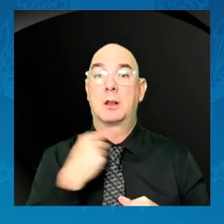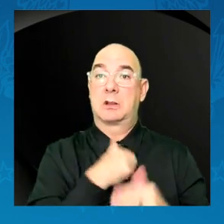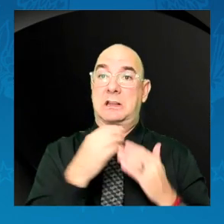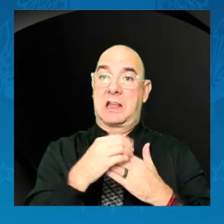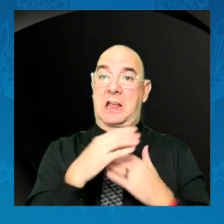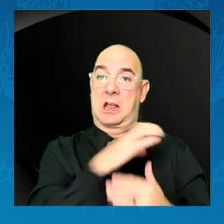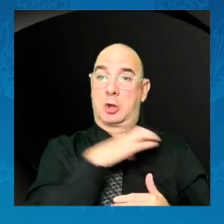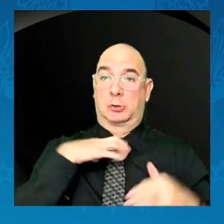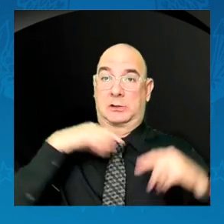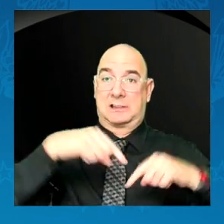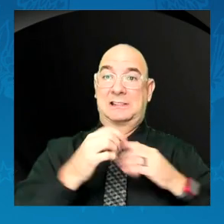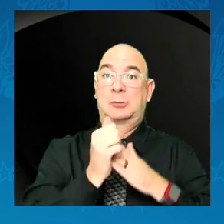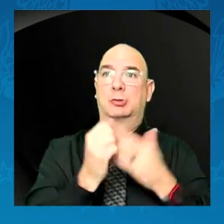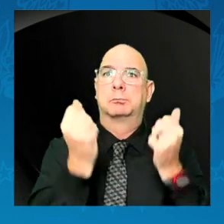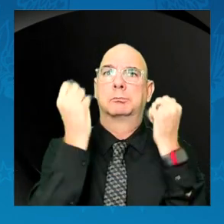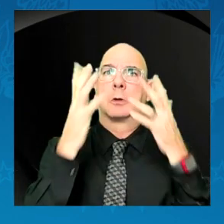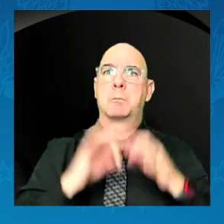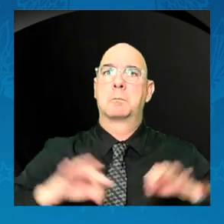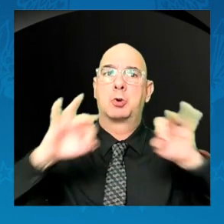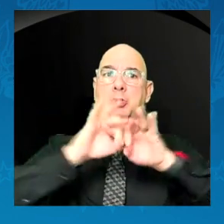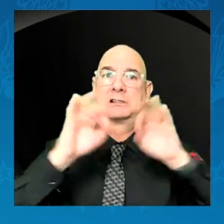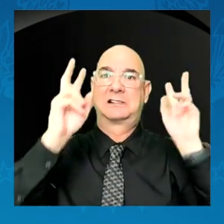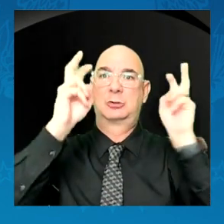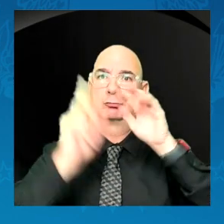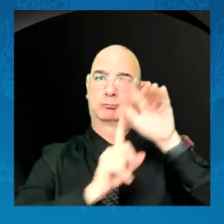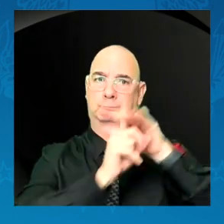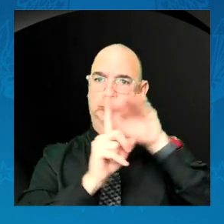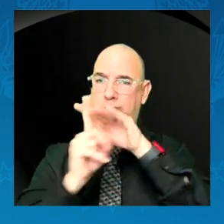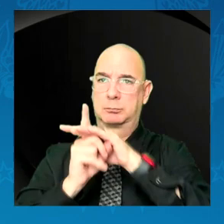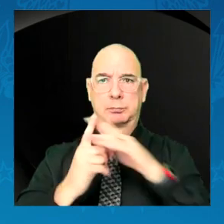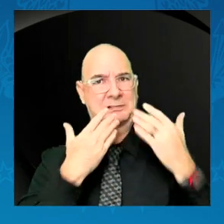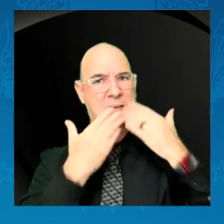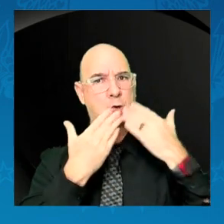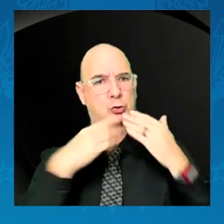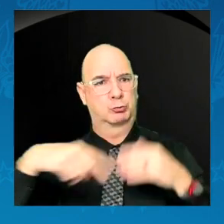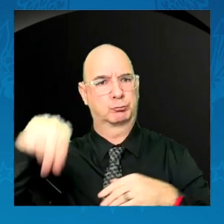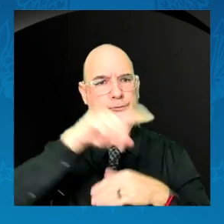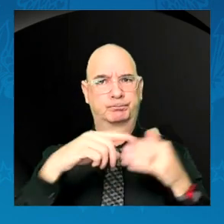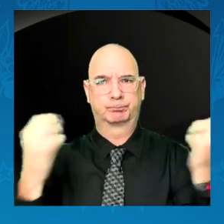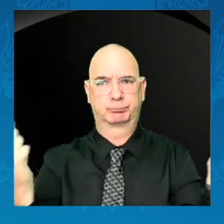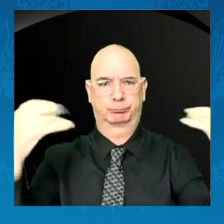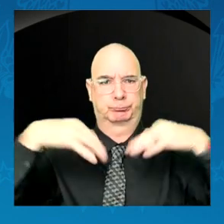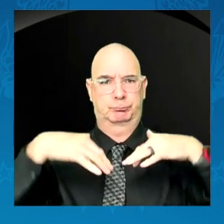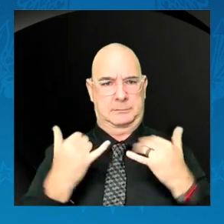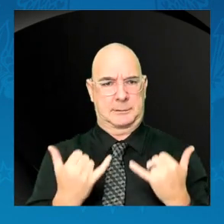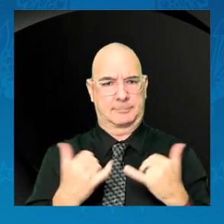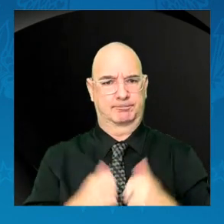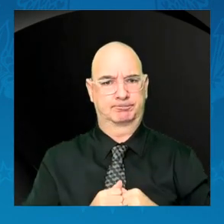and thanks to everyone for participating today. Here's the short answer is that space agencies